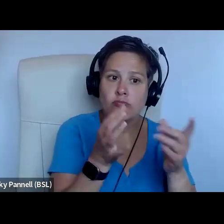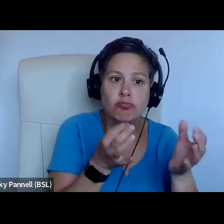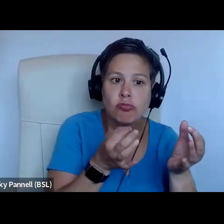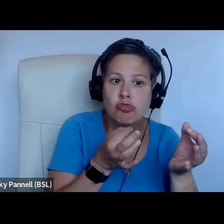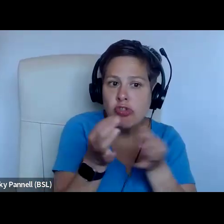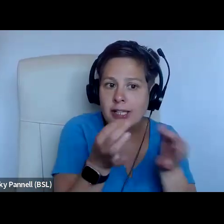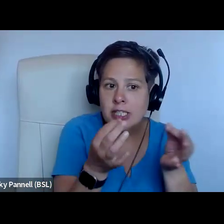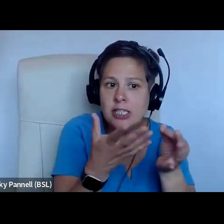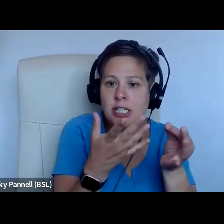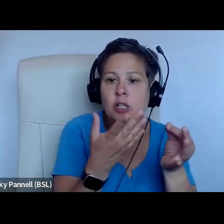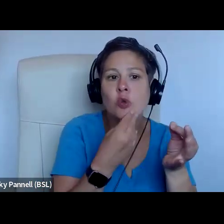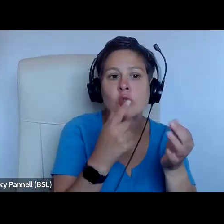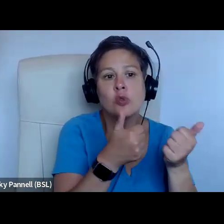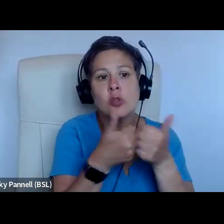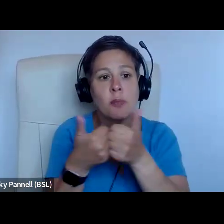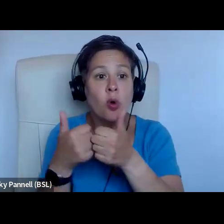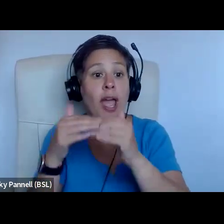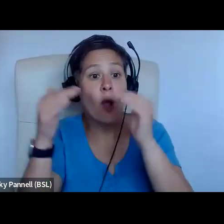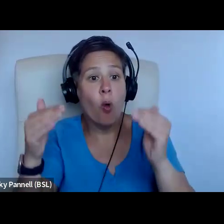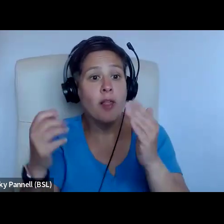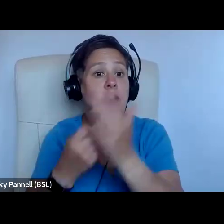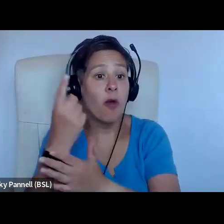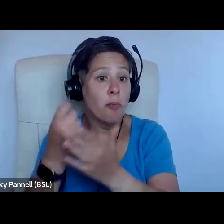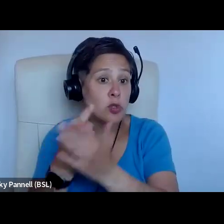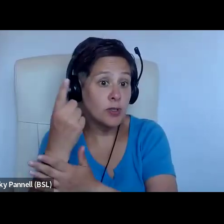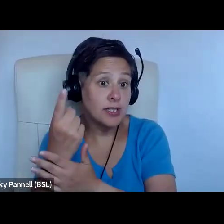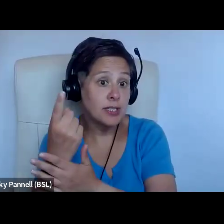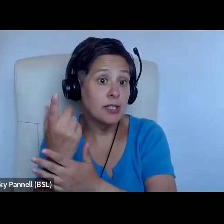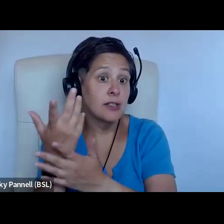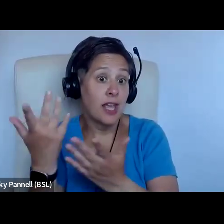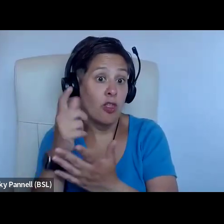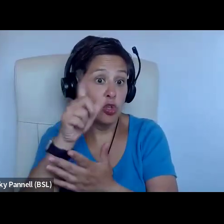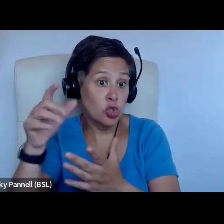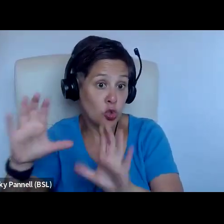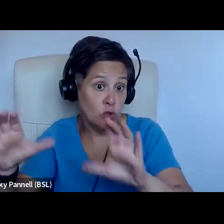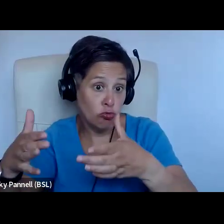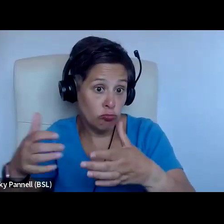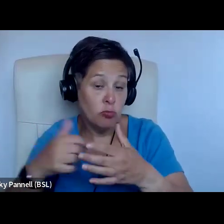made to provide a hardship fund or mental health